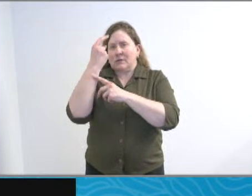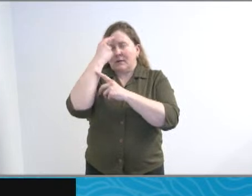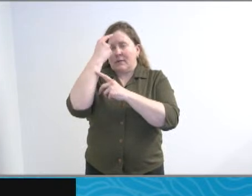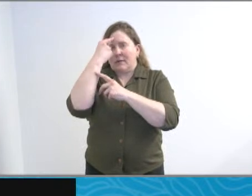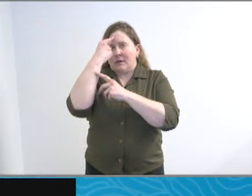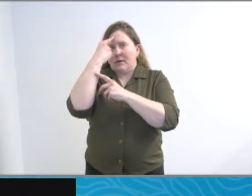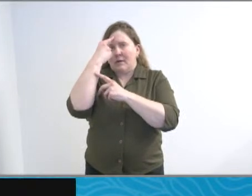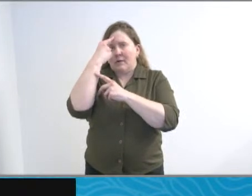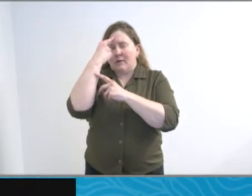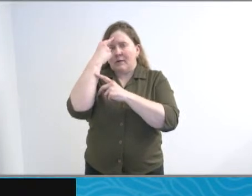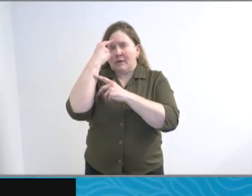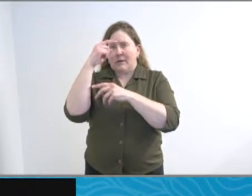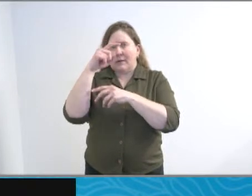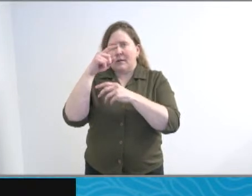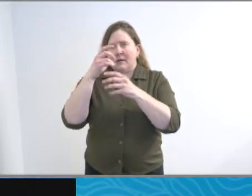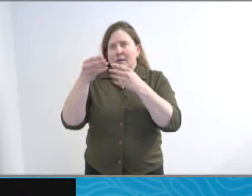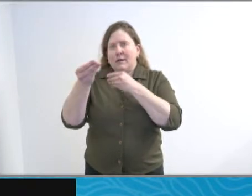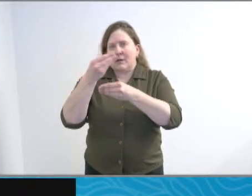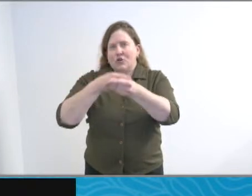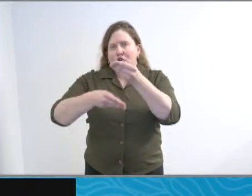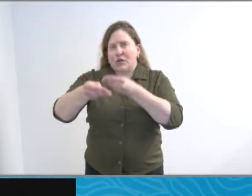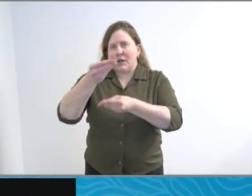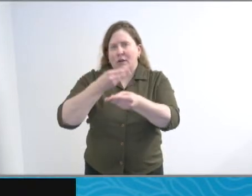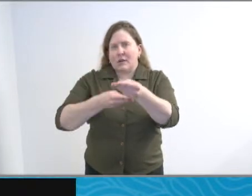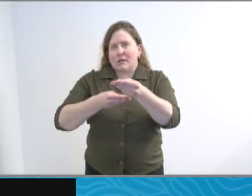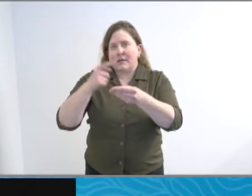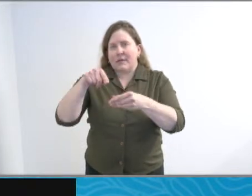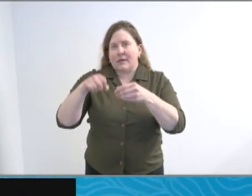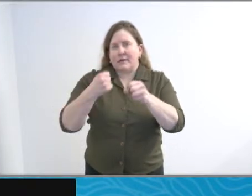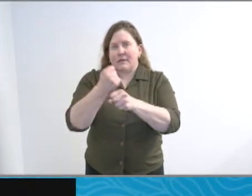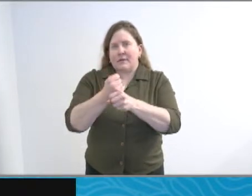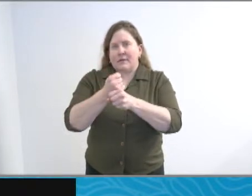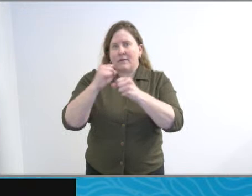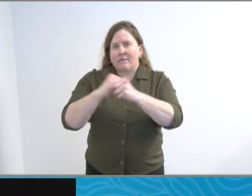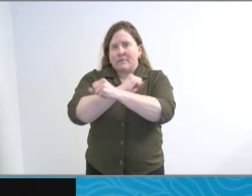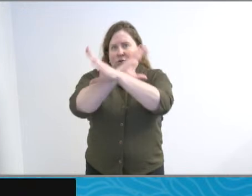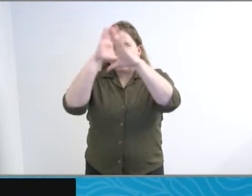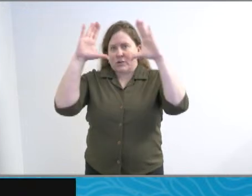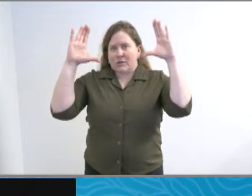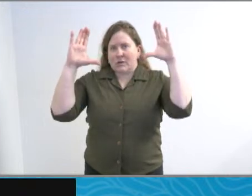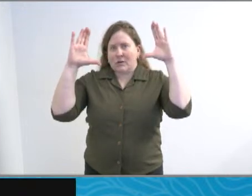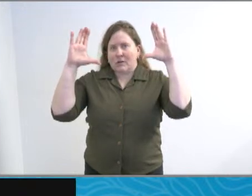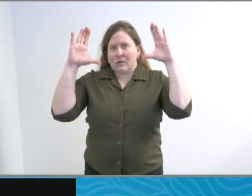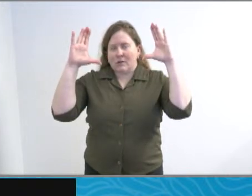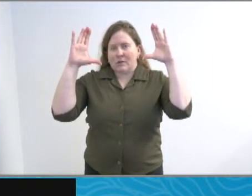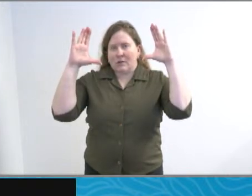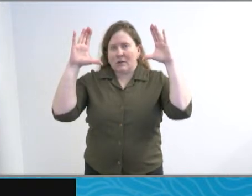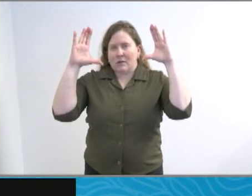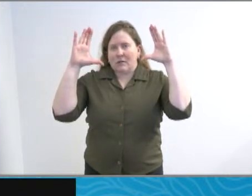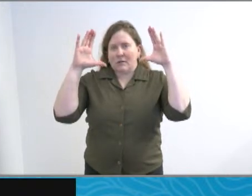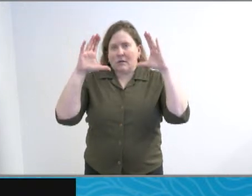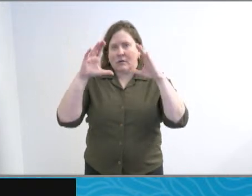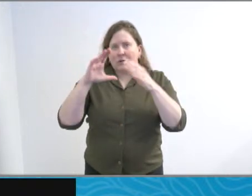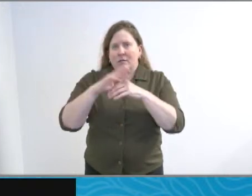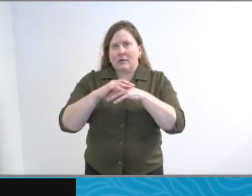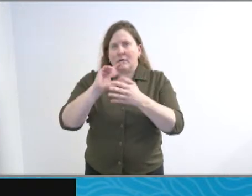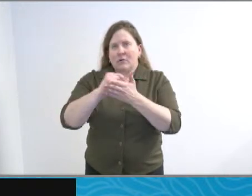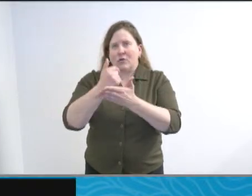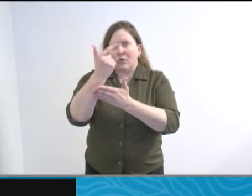parent groups, and then you see this year's engagement, which is visioning, which resulted in portraits, graduate, adult, and system portraits.